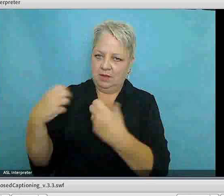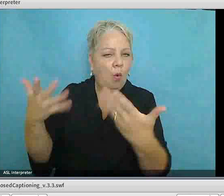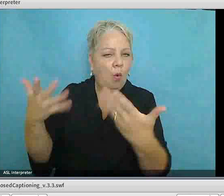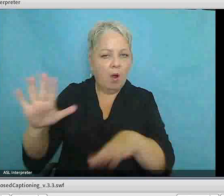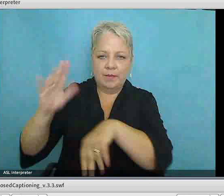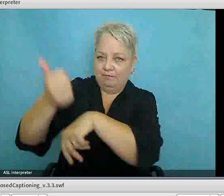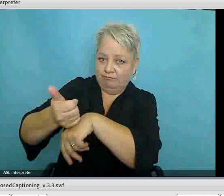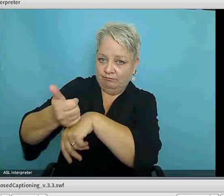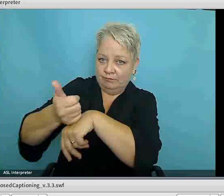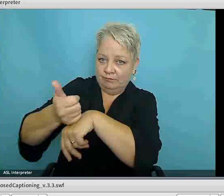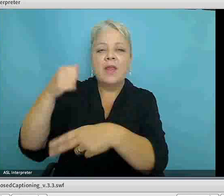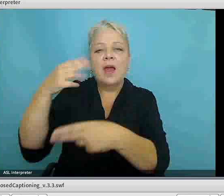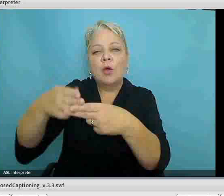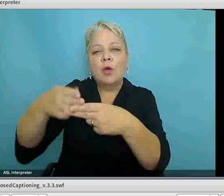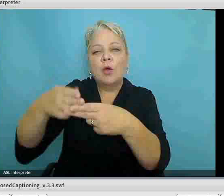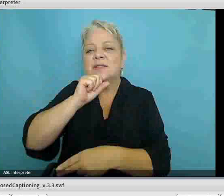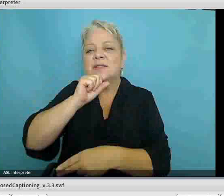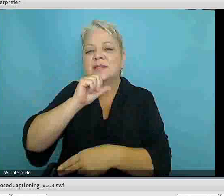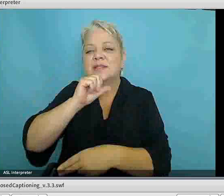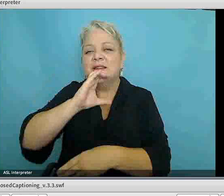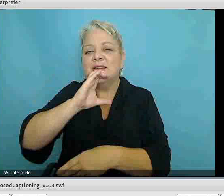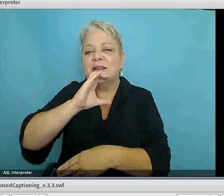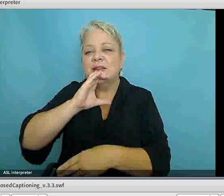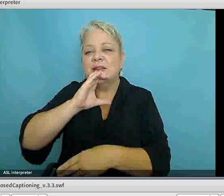It's called Senior Care Options or SCO.